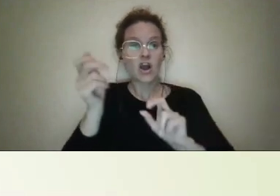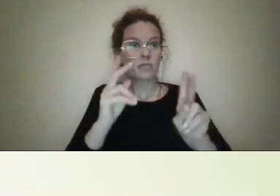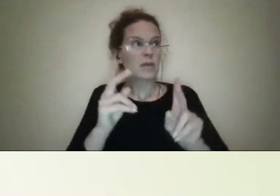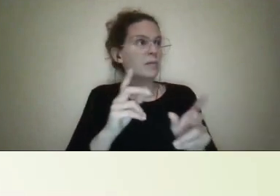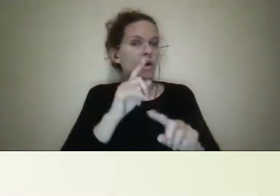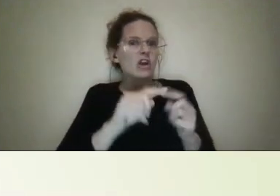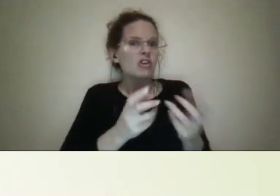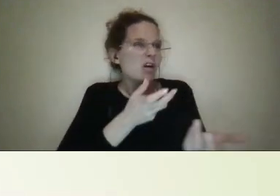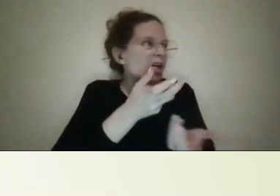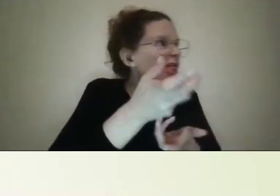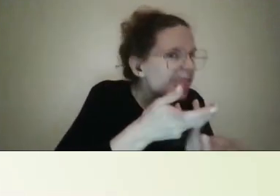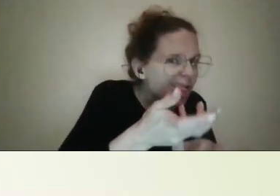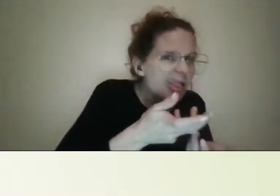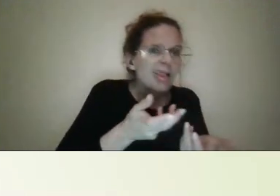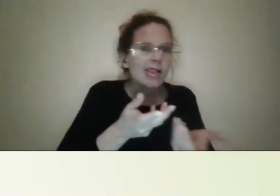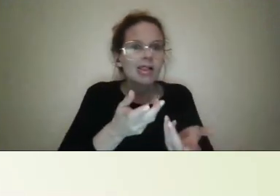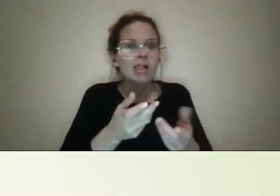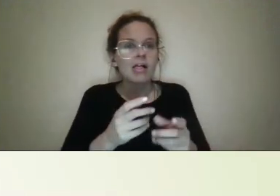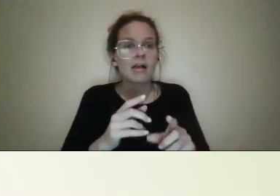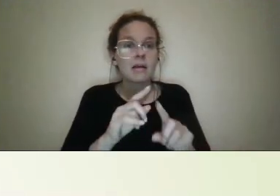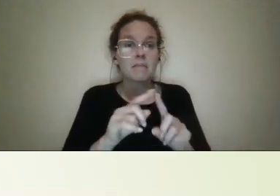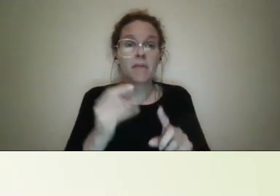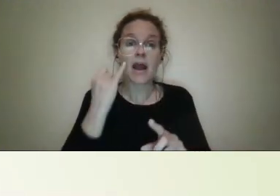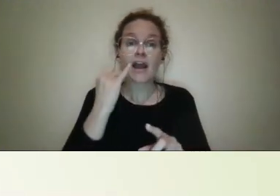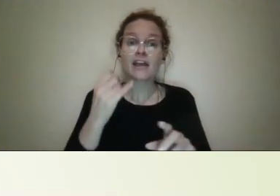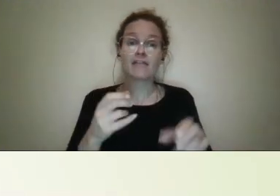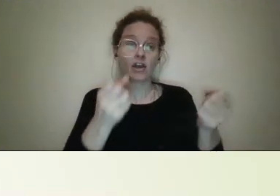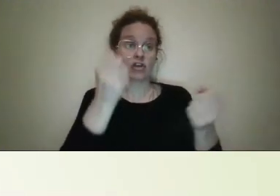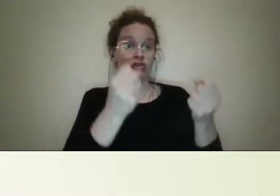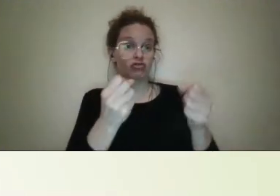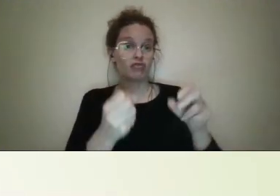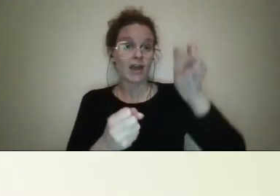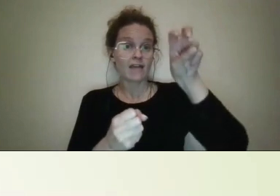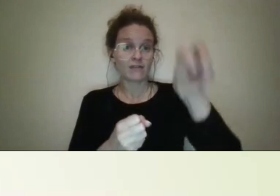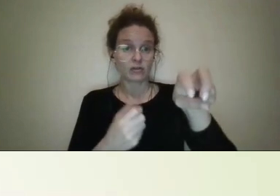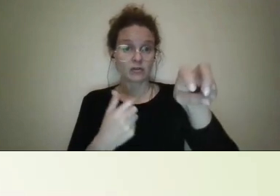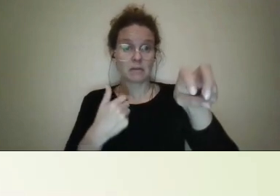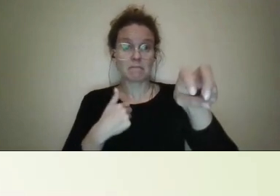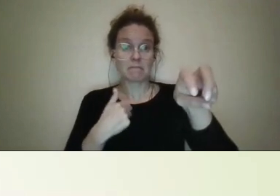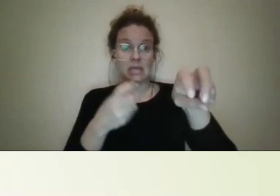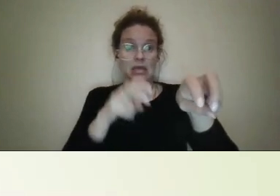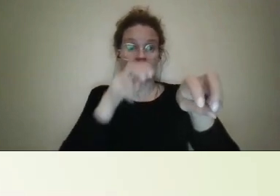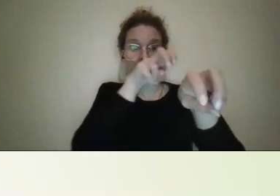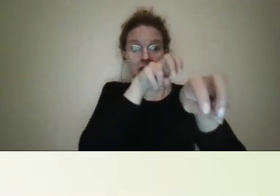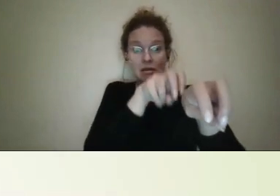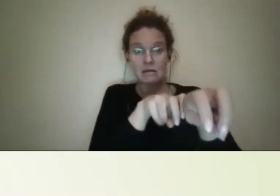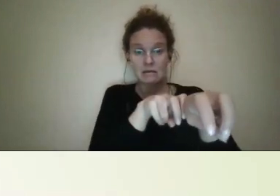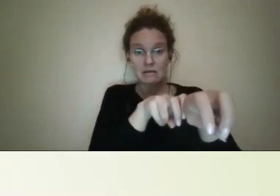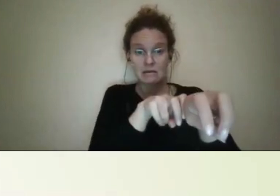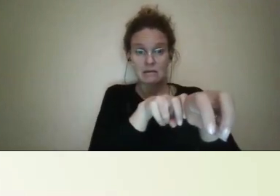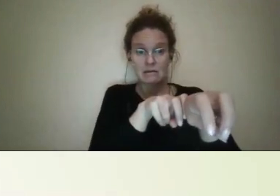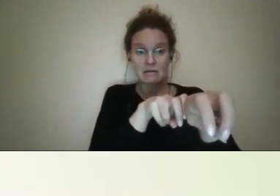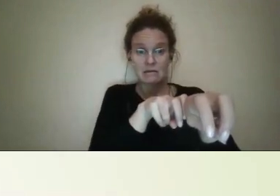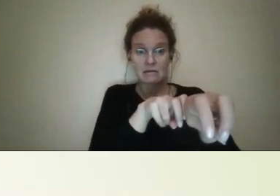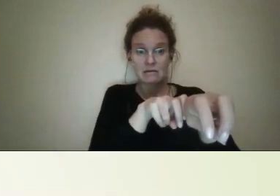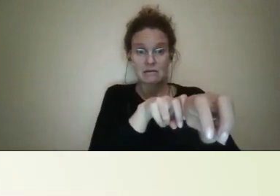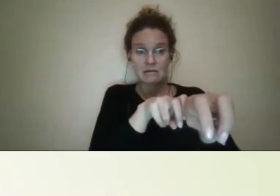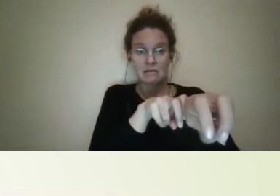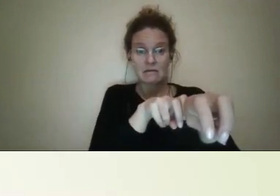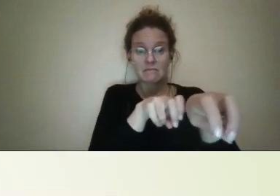But if I sat behind the driver's side, back seat driver's side,